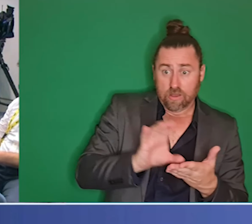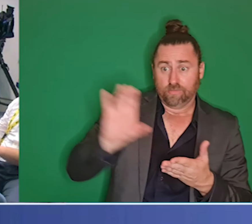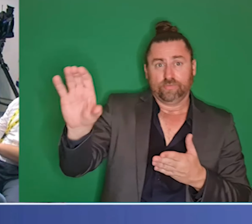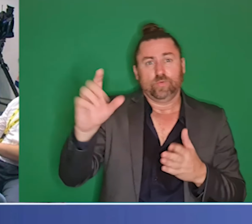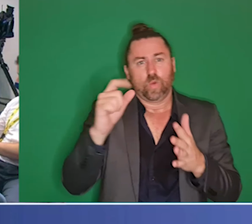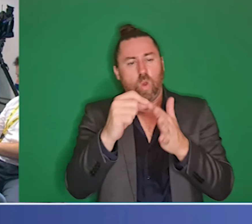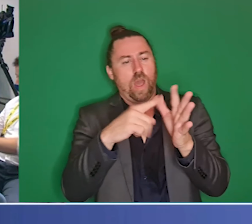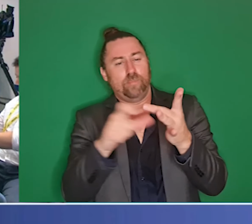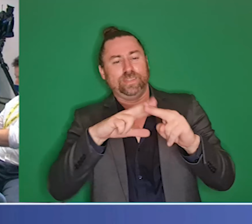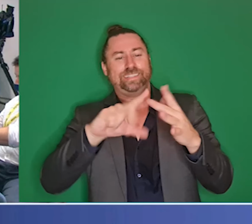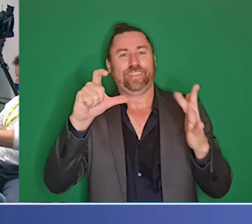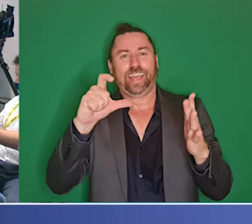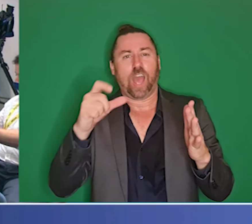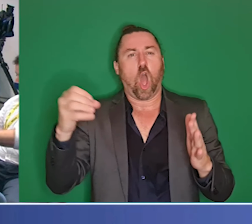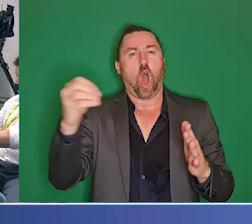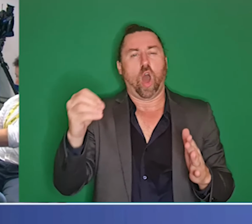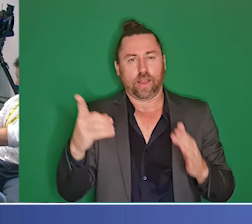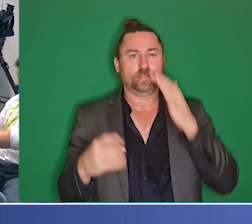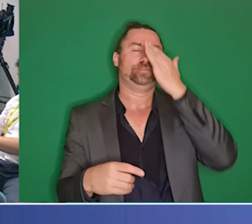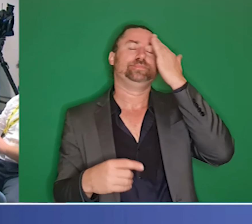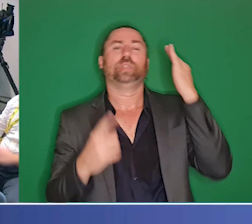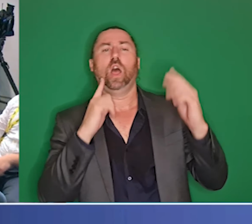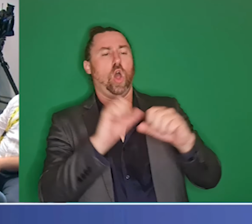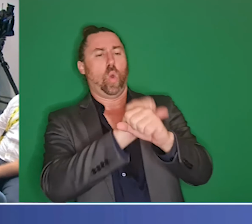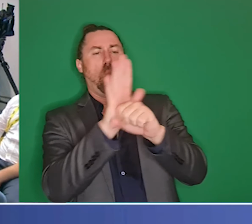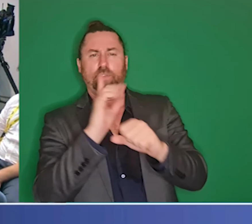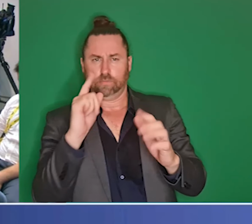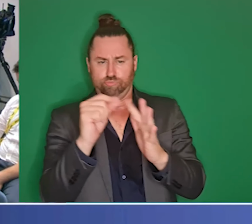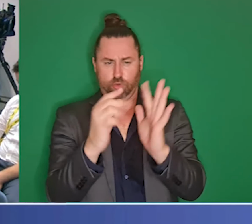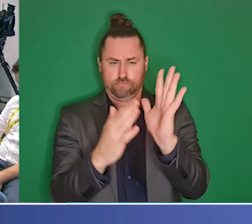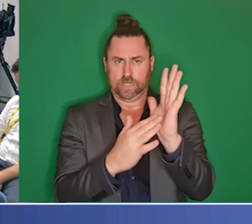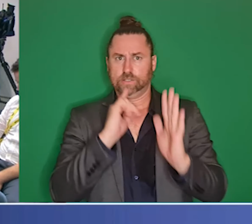And if we can be re-infected with COVID, as the prime minister said the other day,